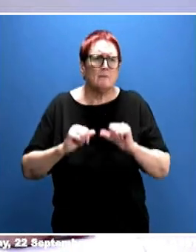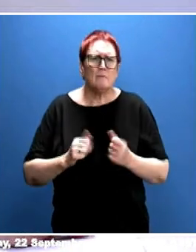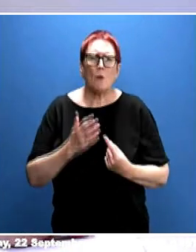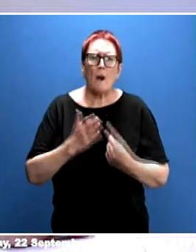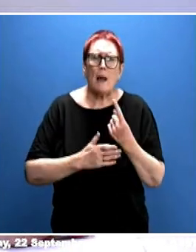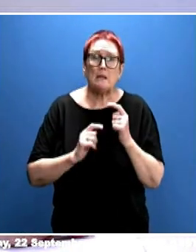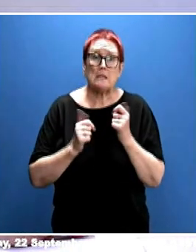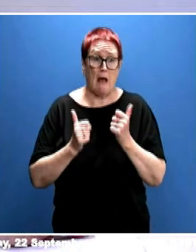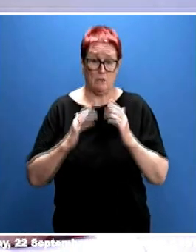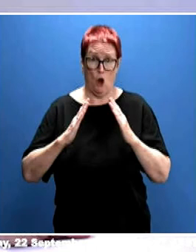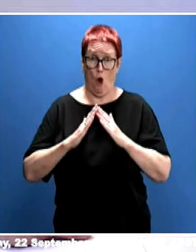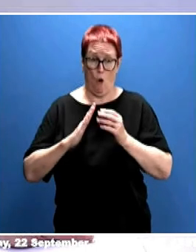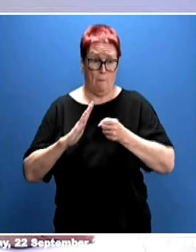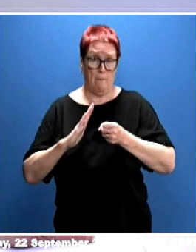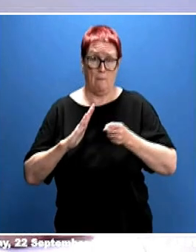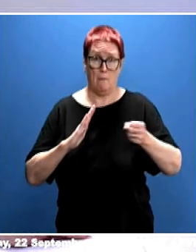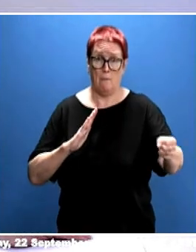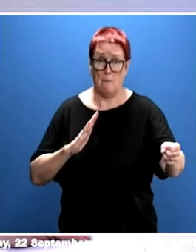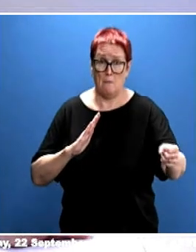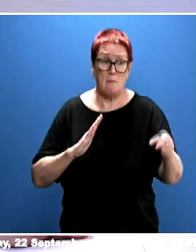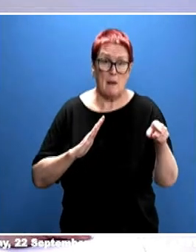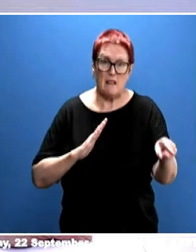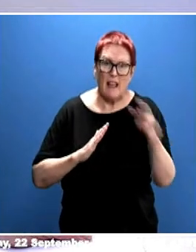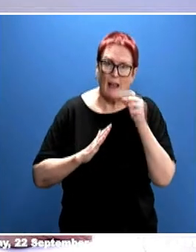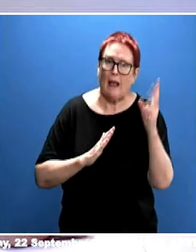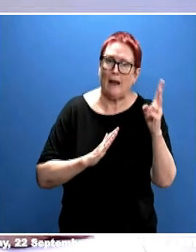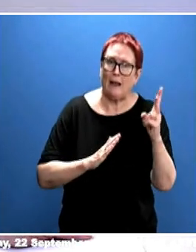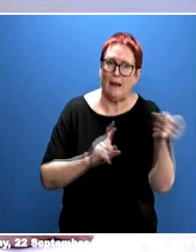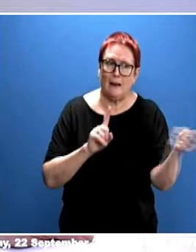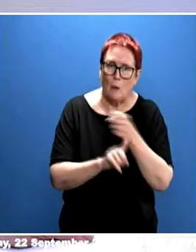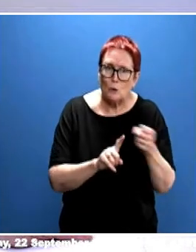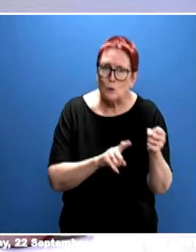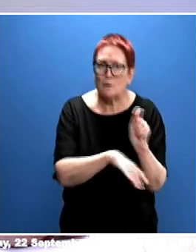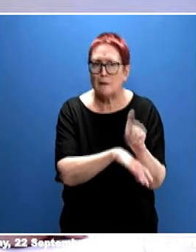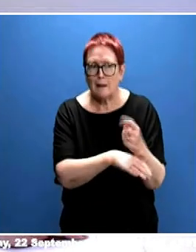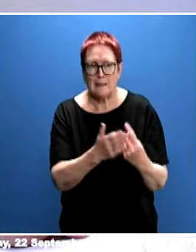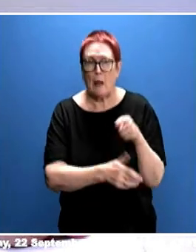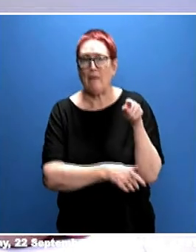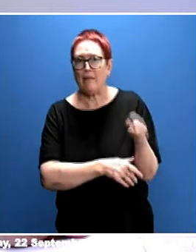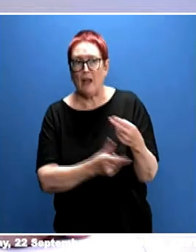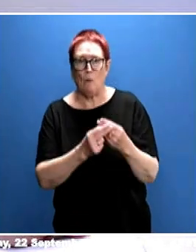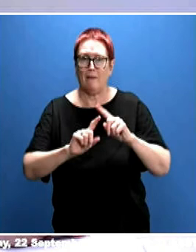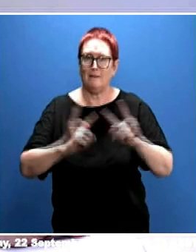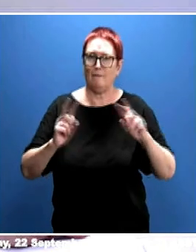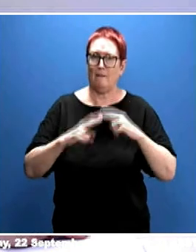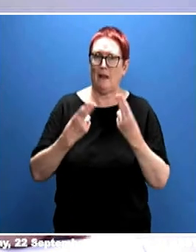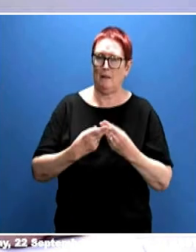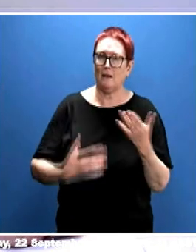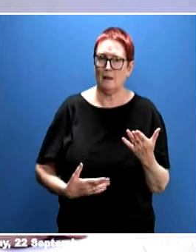out-of-home care, which may or may not involve further abuse or neglect --- that will depend on the circumstances --- and what you're saying is that a